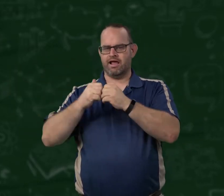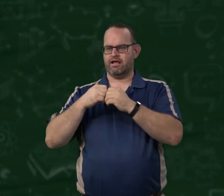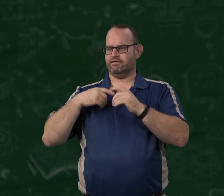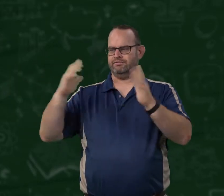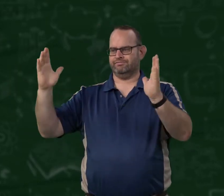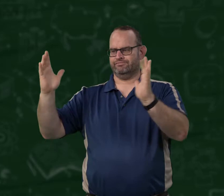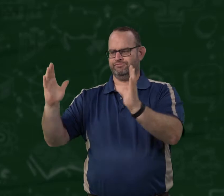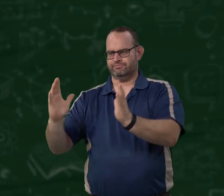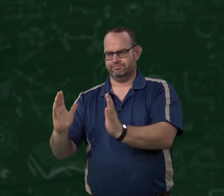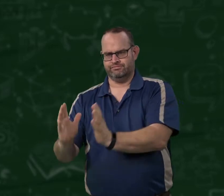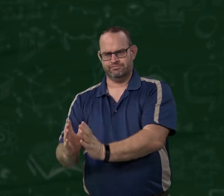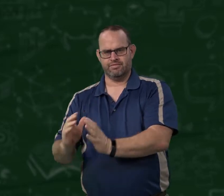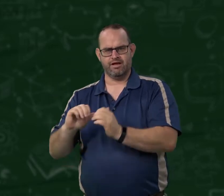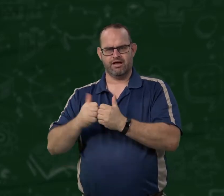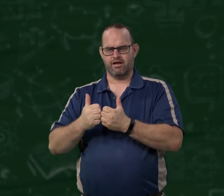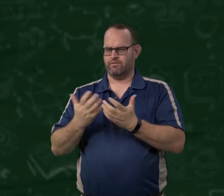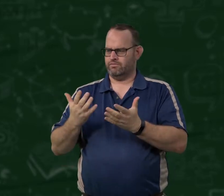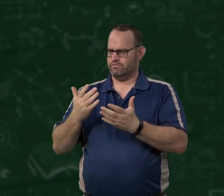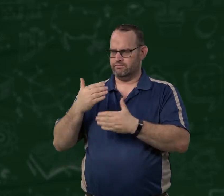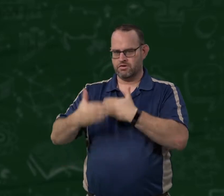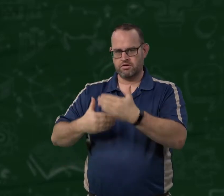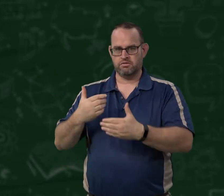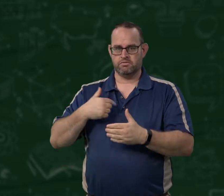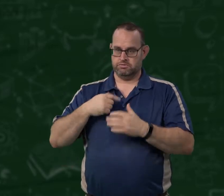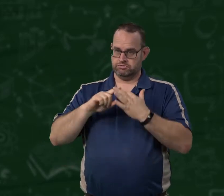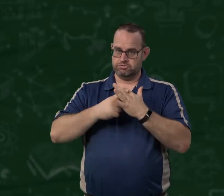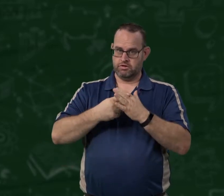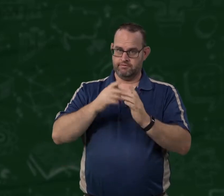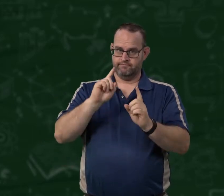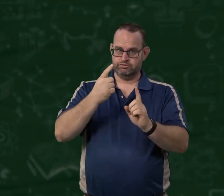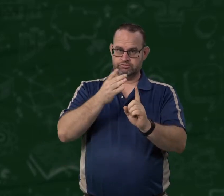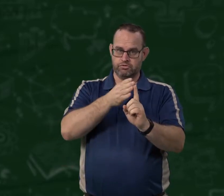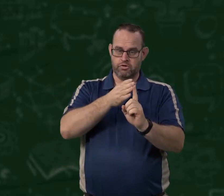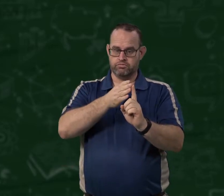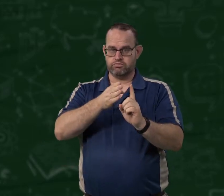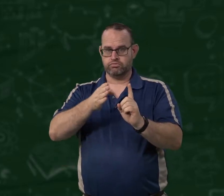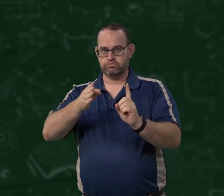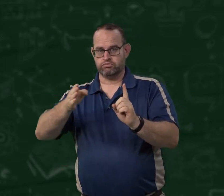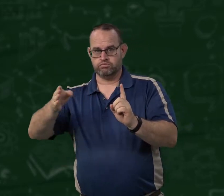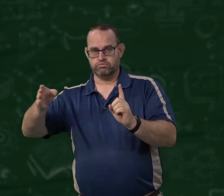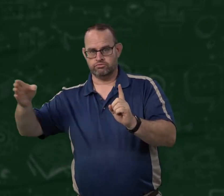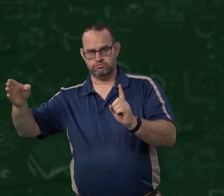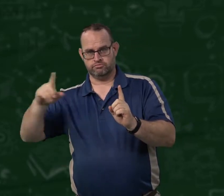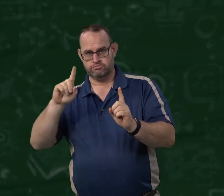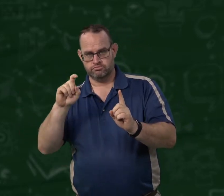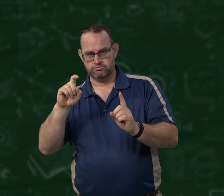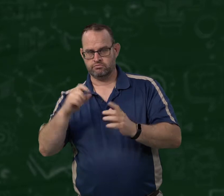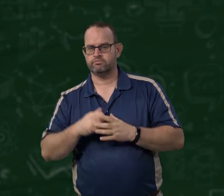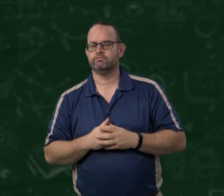But how do you go about solving an equation like that? Is there a specific order? Do you work from left to right?